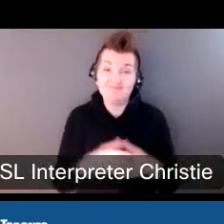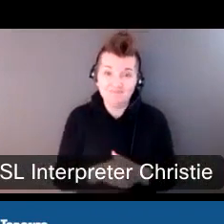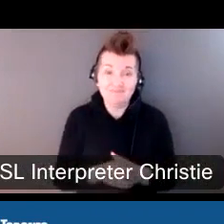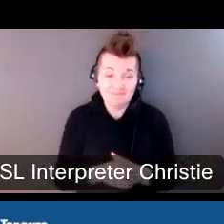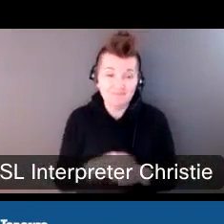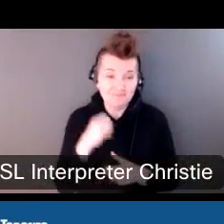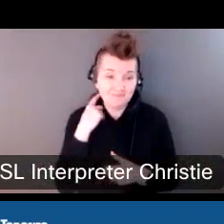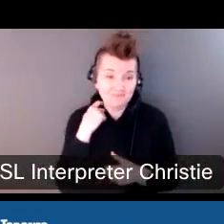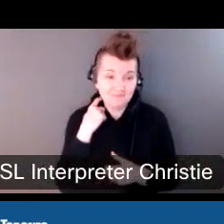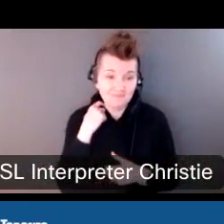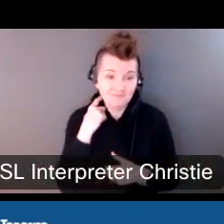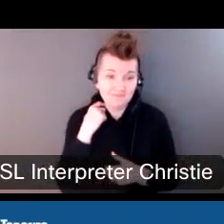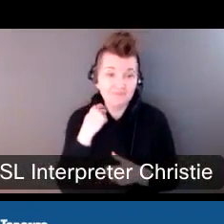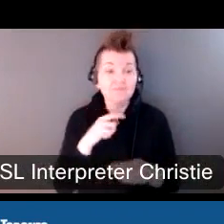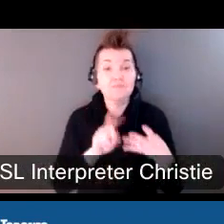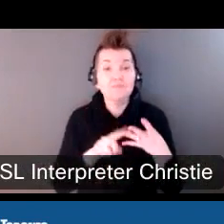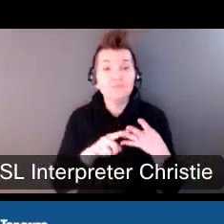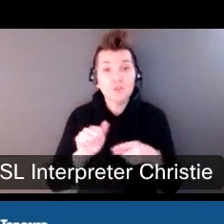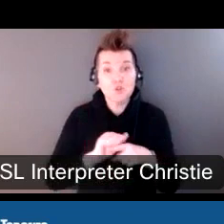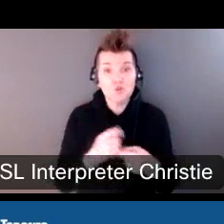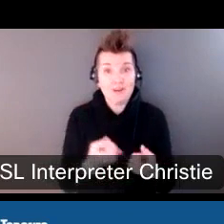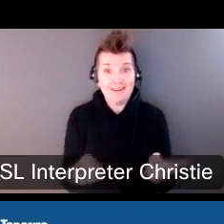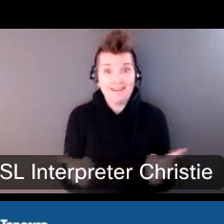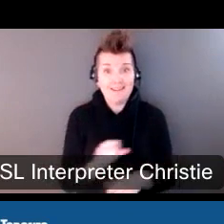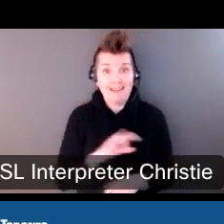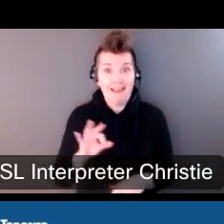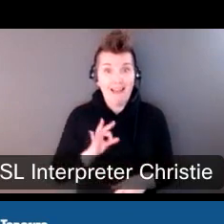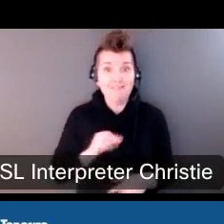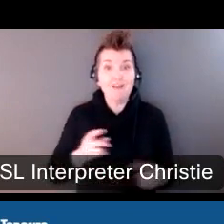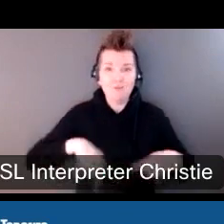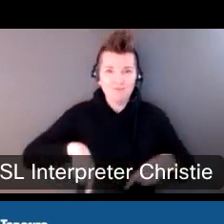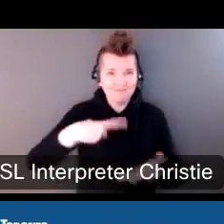For training staff, this led to a discussion on staff and industry training and a need